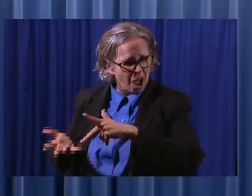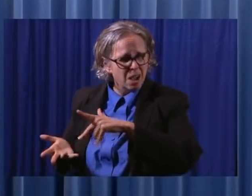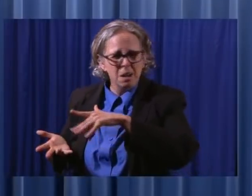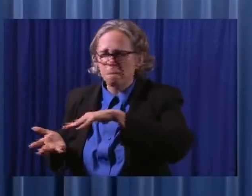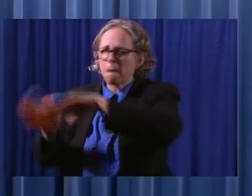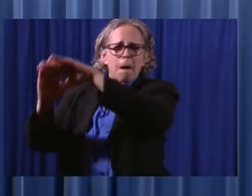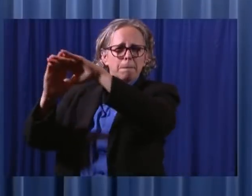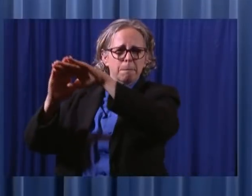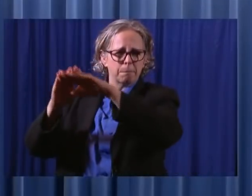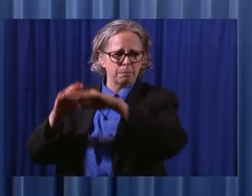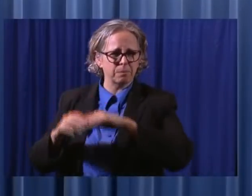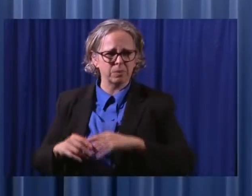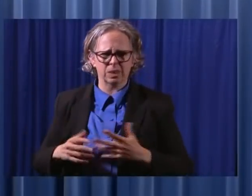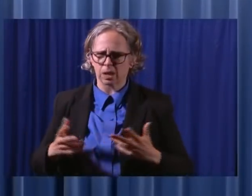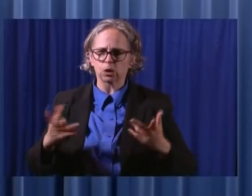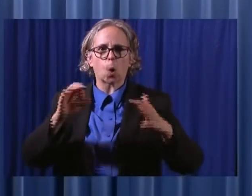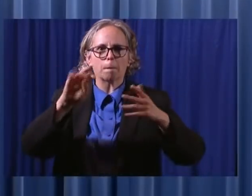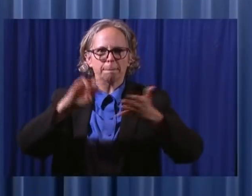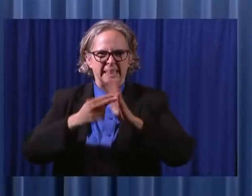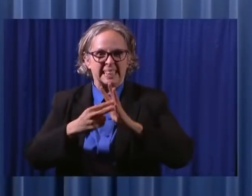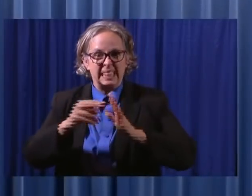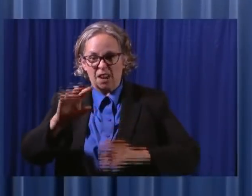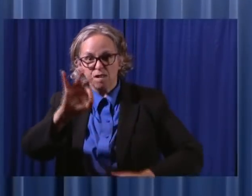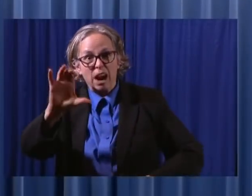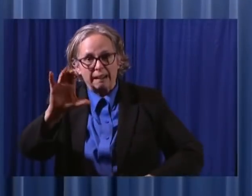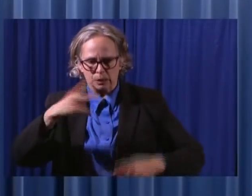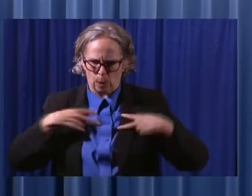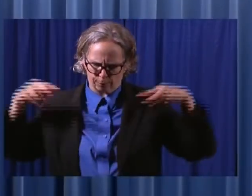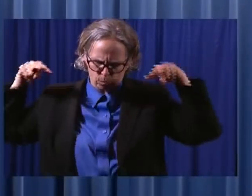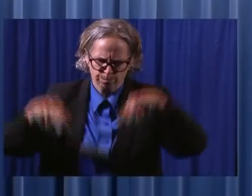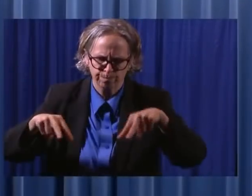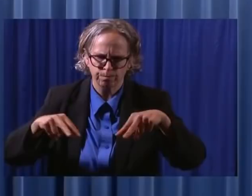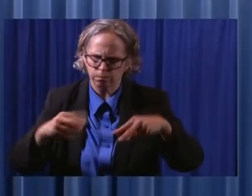SPIKED AND RECENT VISITS TO THE ER HAVE MORE THAN DOUBLED.